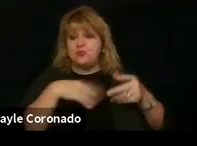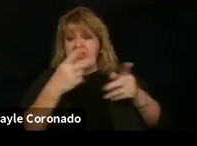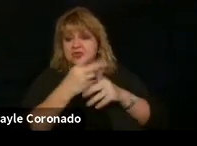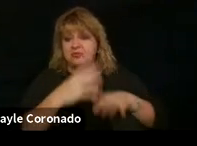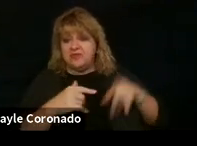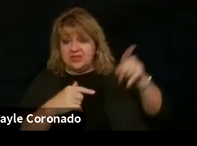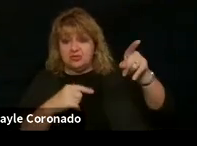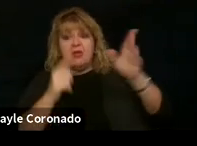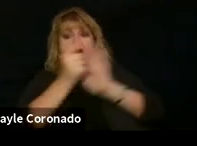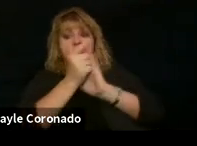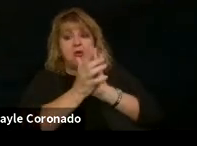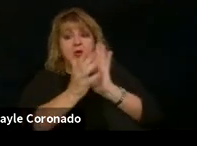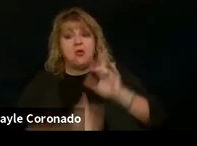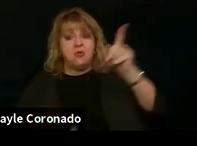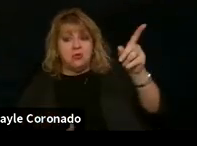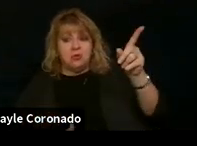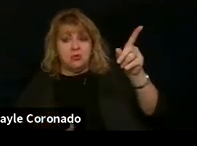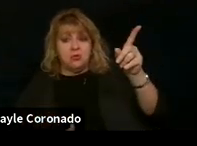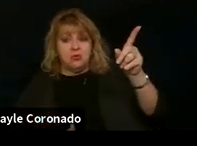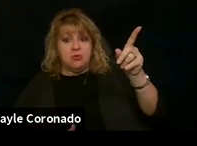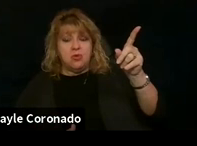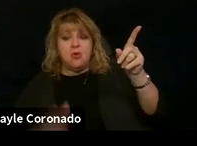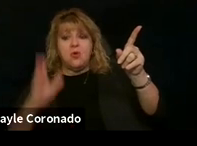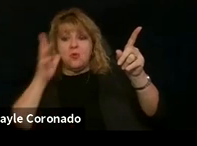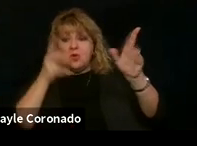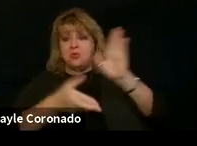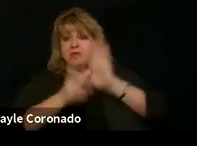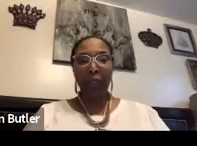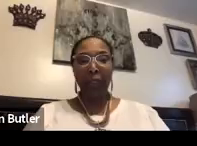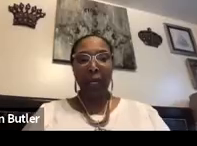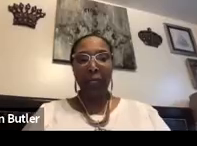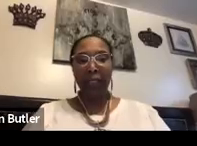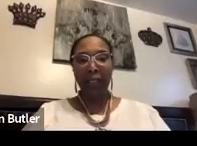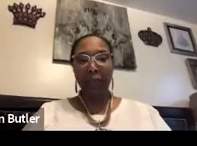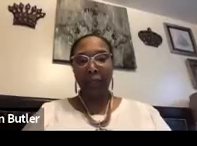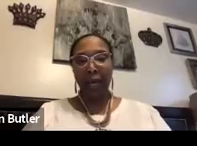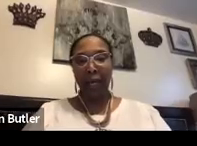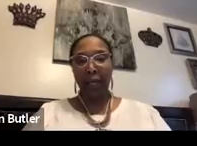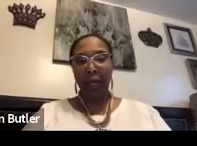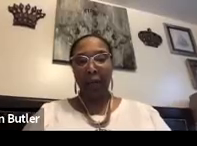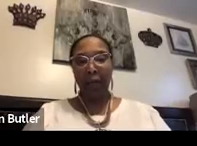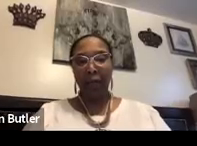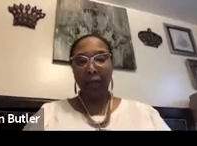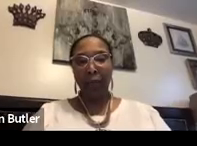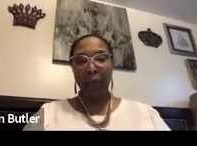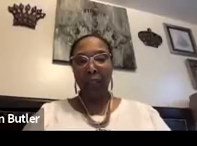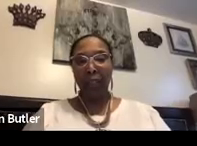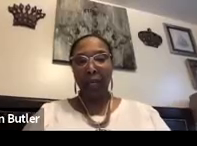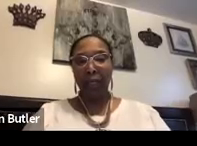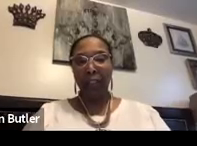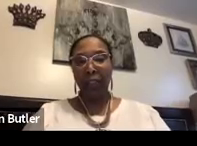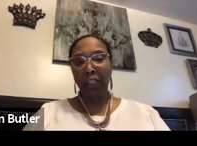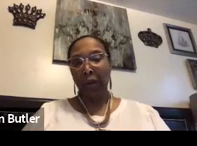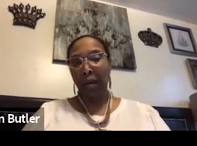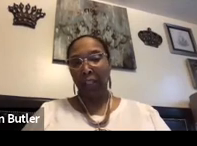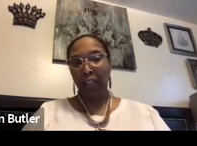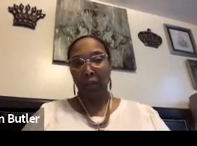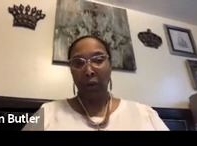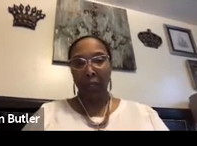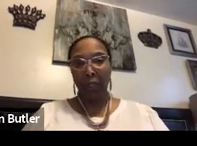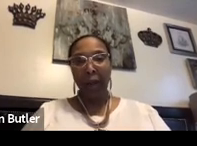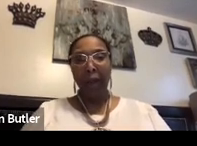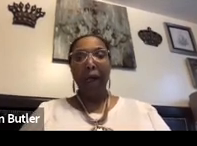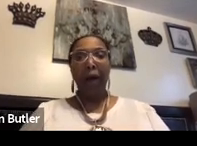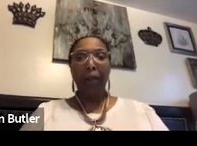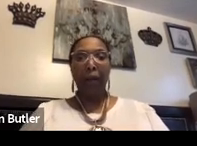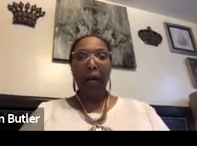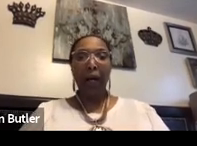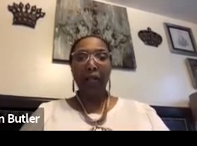who is an attorney, and she would review everything and determine whether or not it is something that we would take a judicial action on.